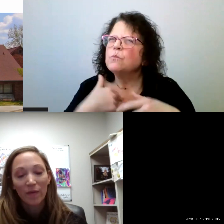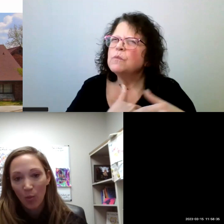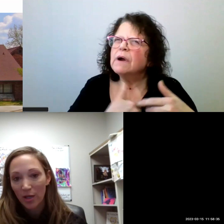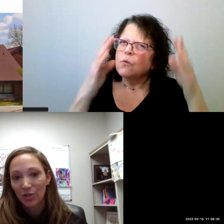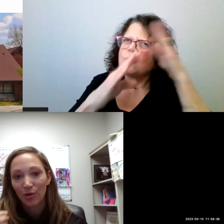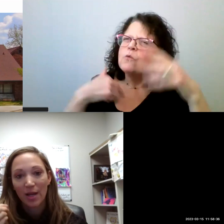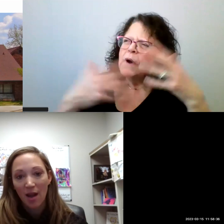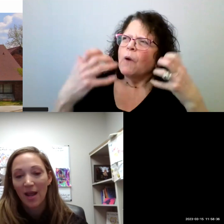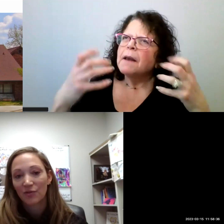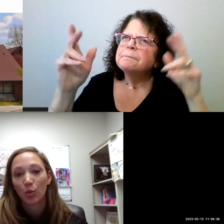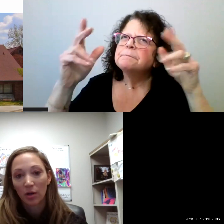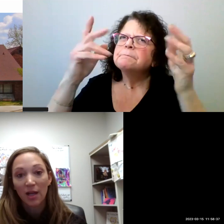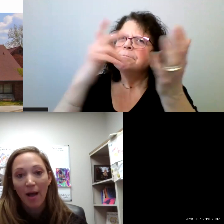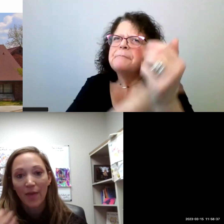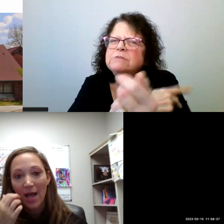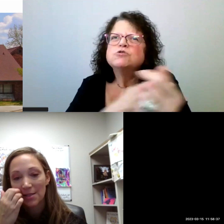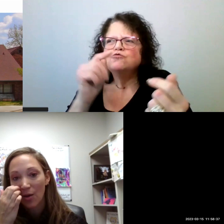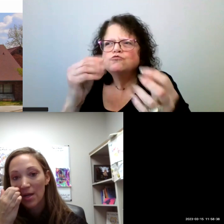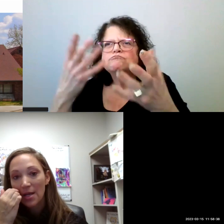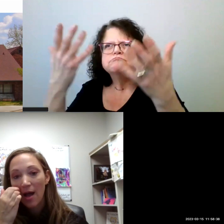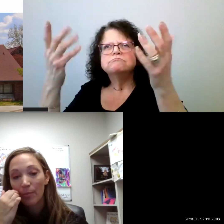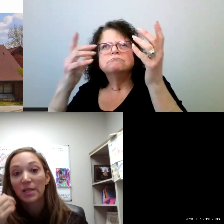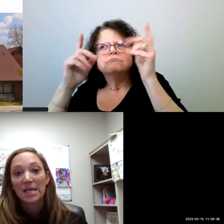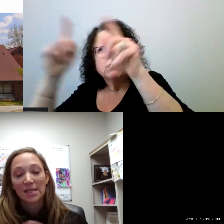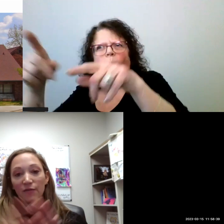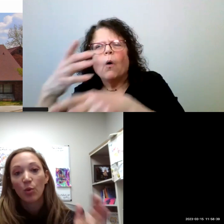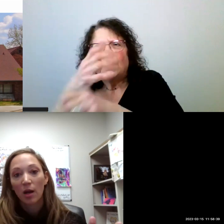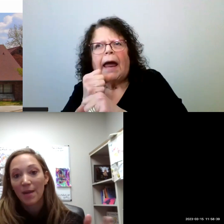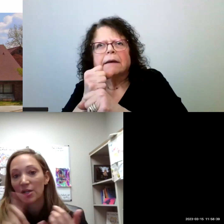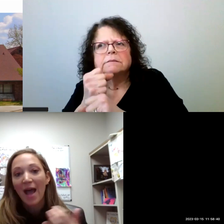when they want to and not have to worry about that. So, please. And if you are a patient